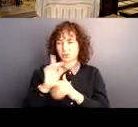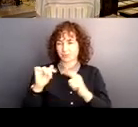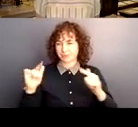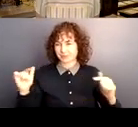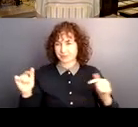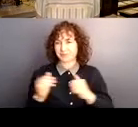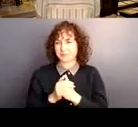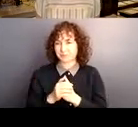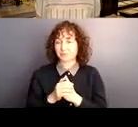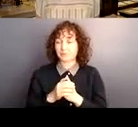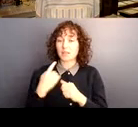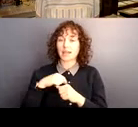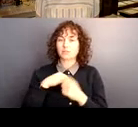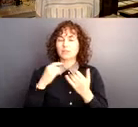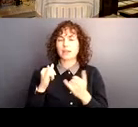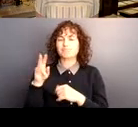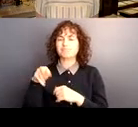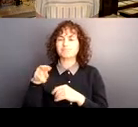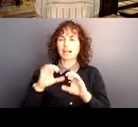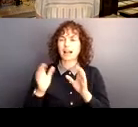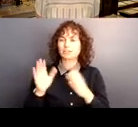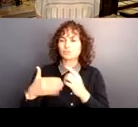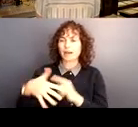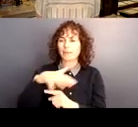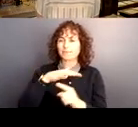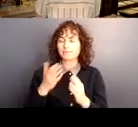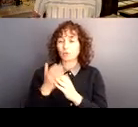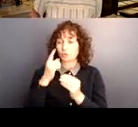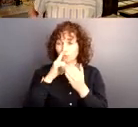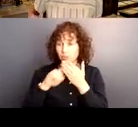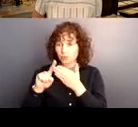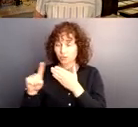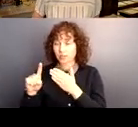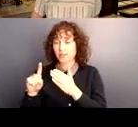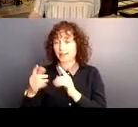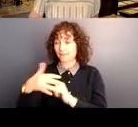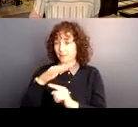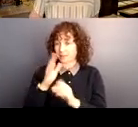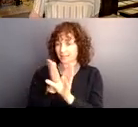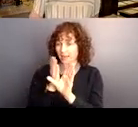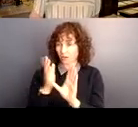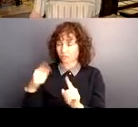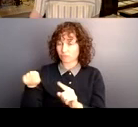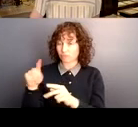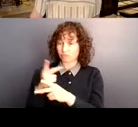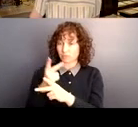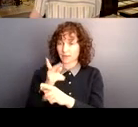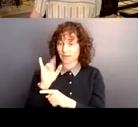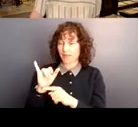So as we look at classroom atmosphere through research, environmental psychologists have discovered that the quality of the physical setting